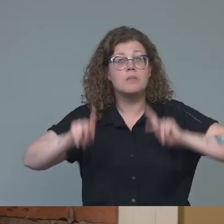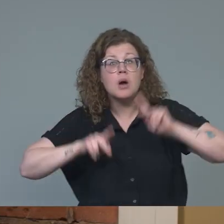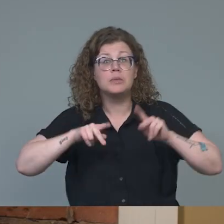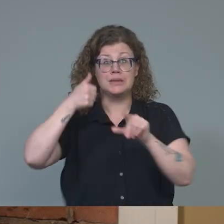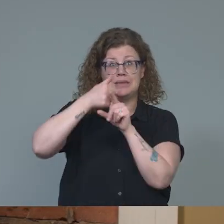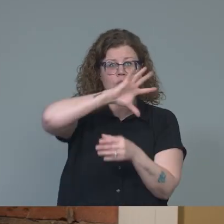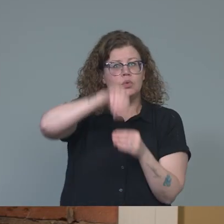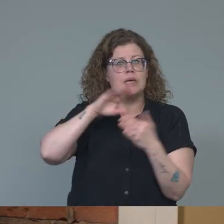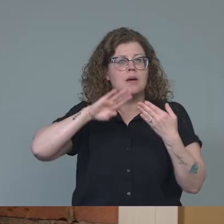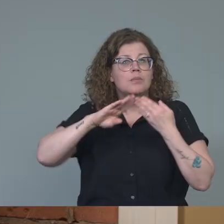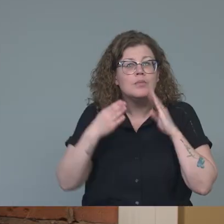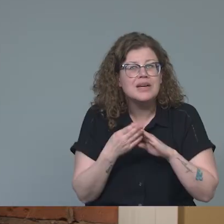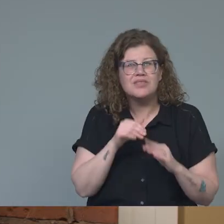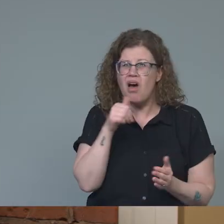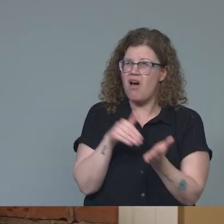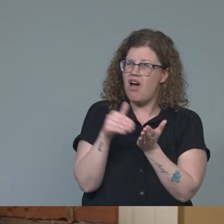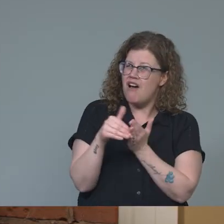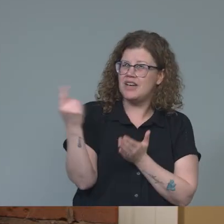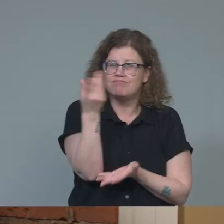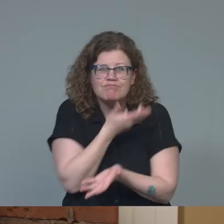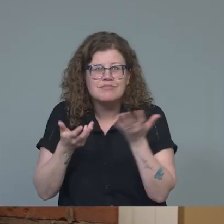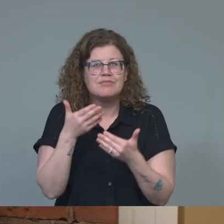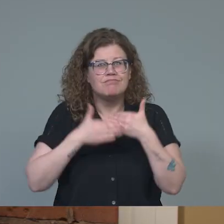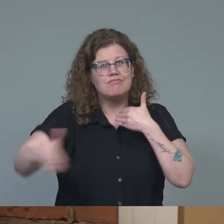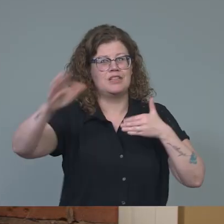So for instance, you see a lot of community cultural development projects that perhaps